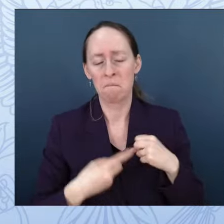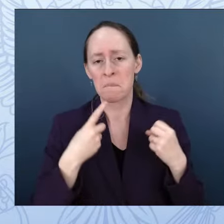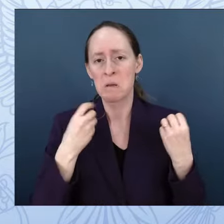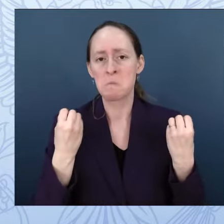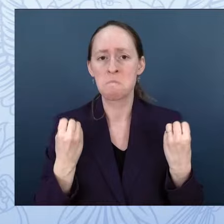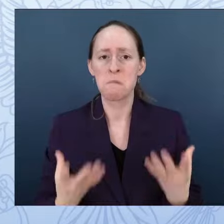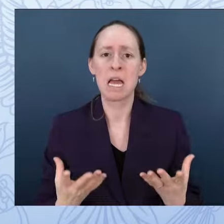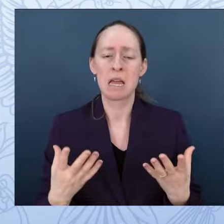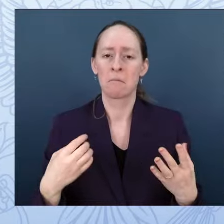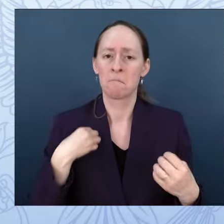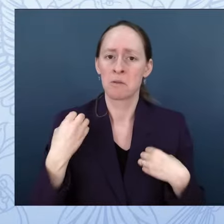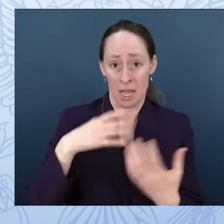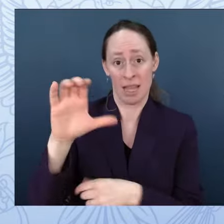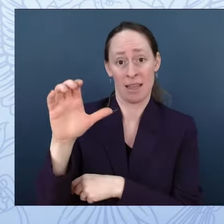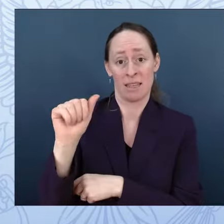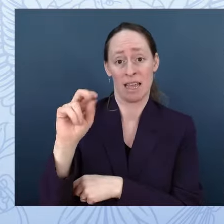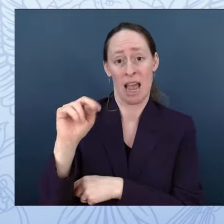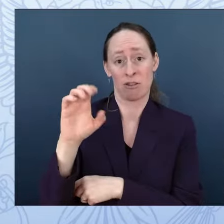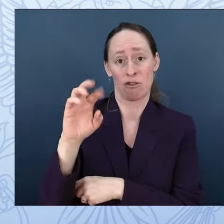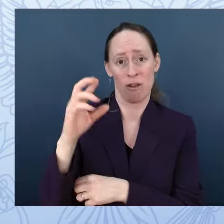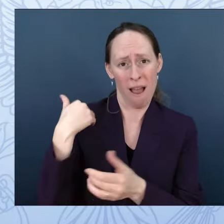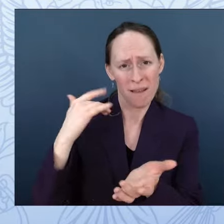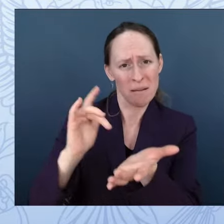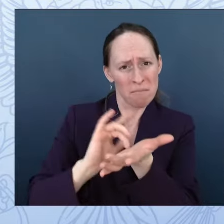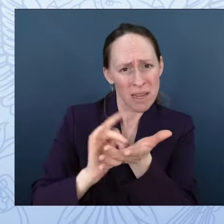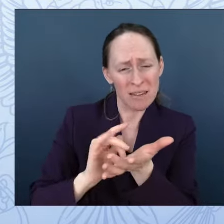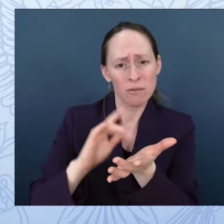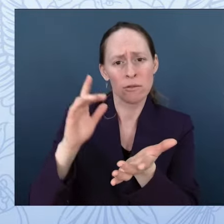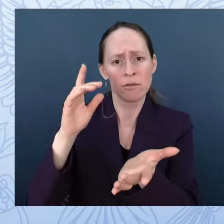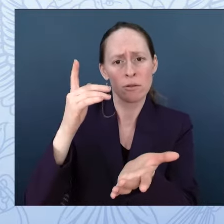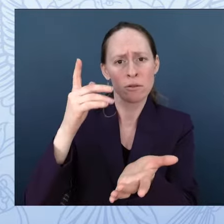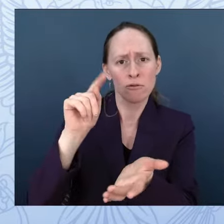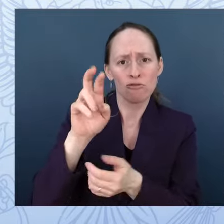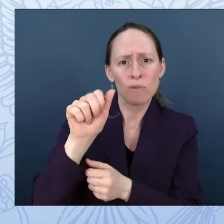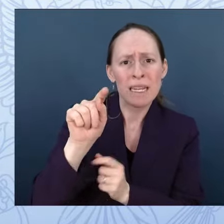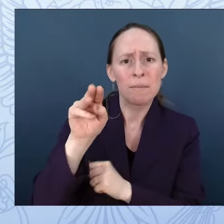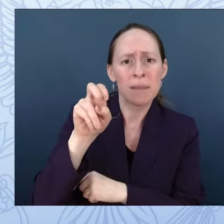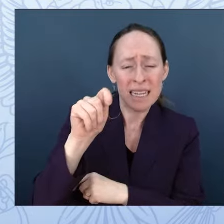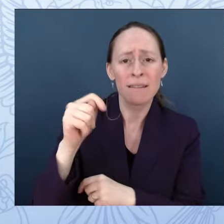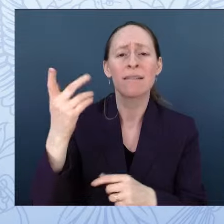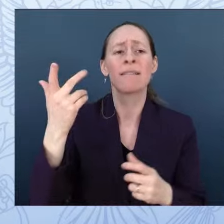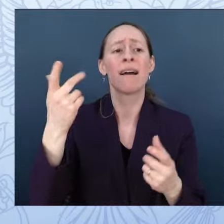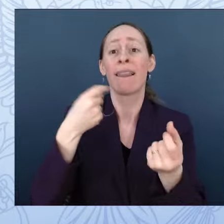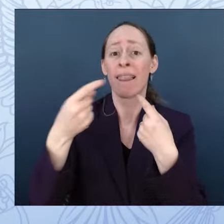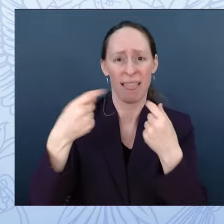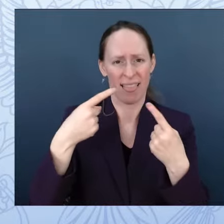and certainly a lot of decision making that is needed as well. And again, we feel very strongly that navigators can help in all those respects.